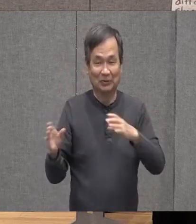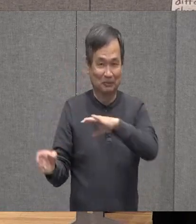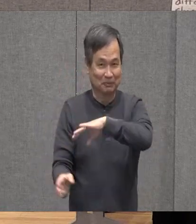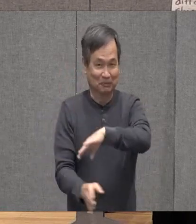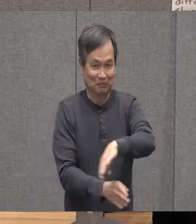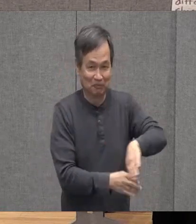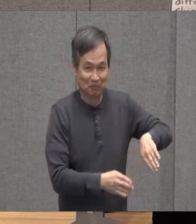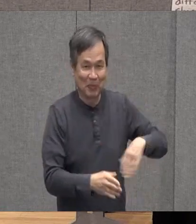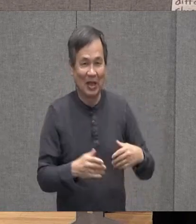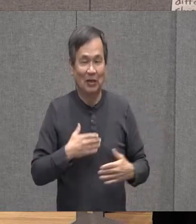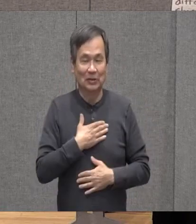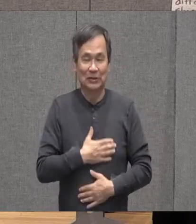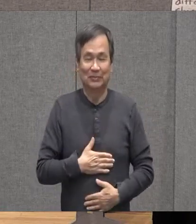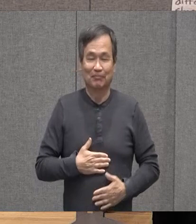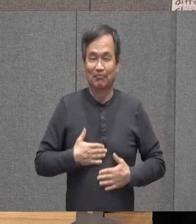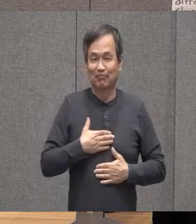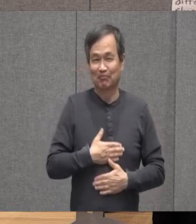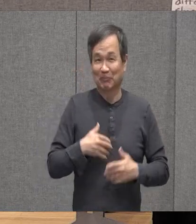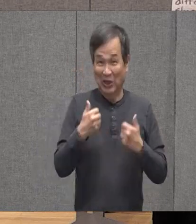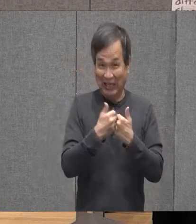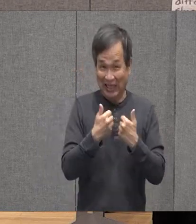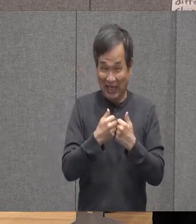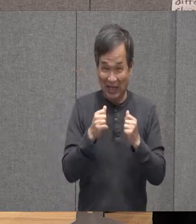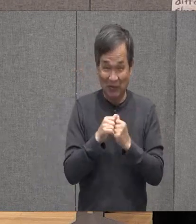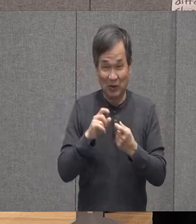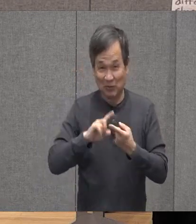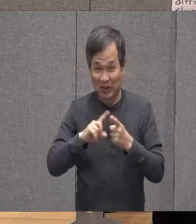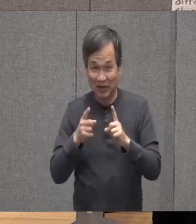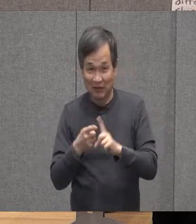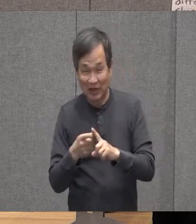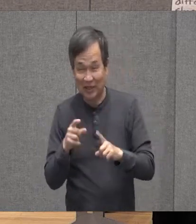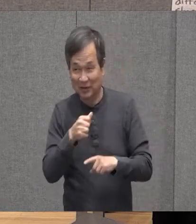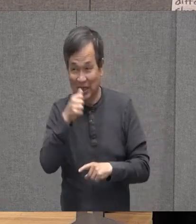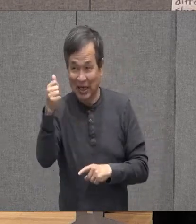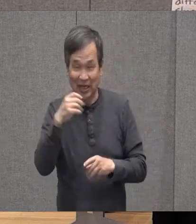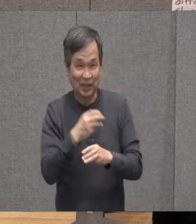'cause I always love playing a game with my friends, with my other mathematicians.